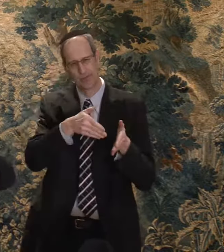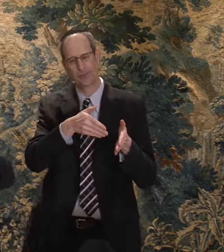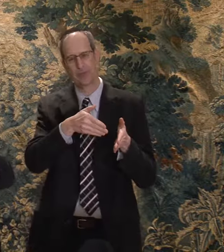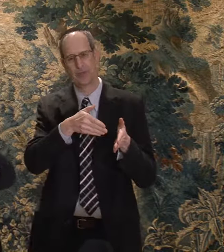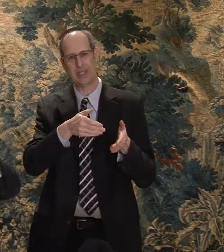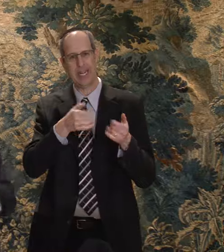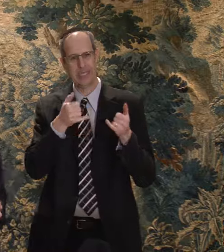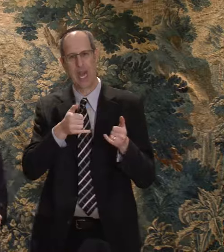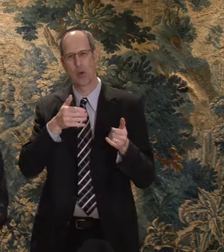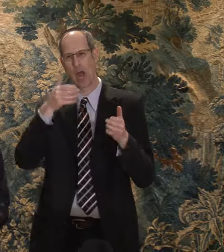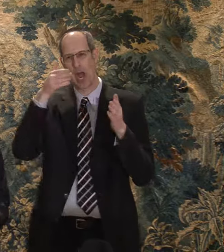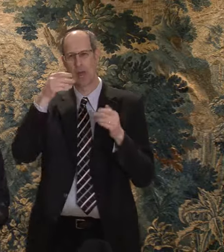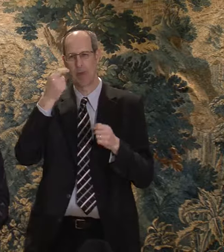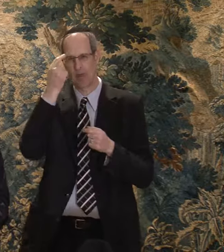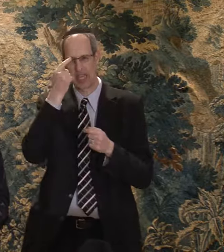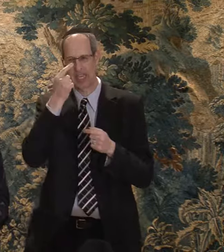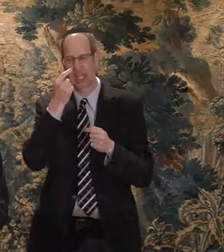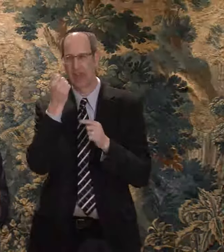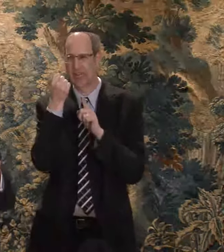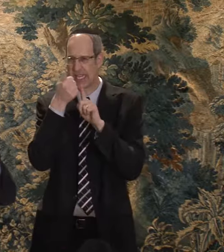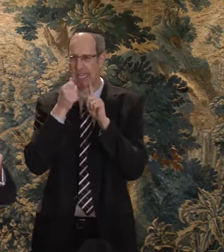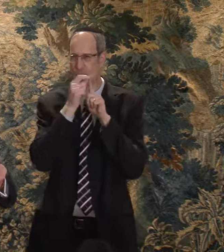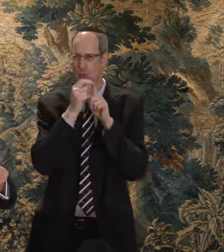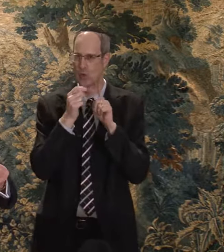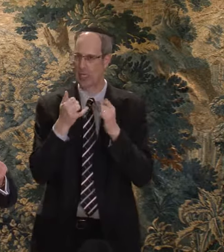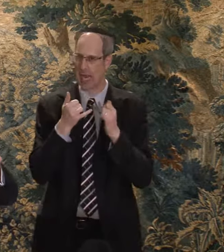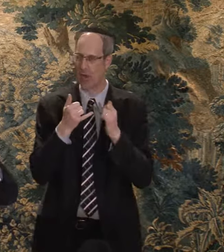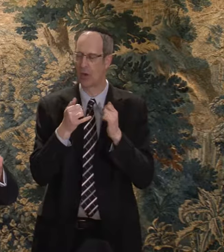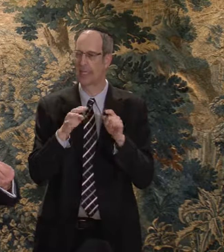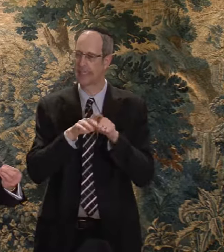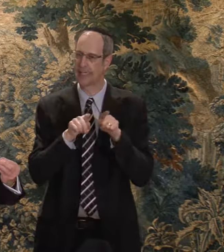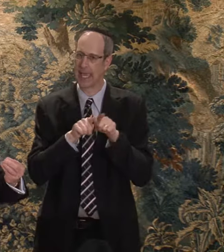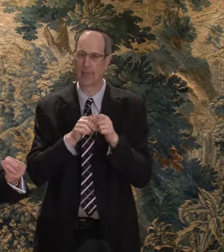thinking of every word that I'm saying when you're talking and doffing Josh um